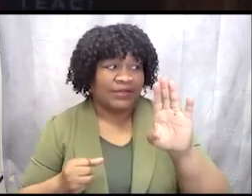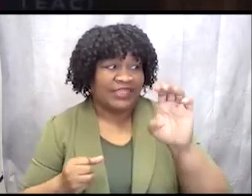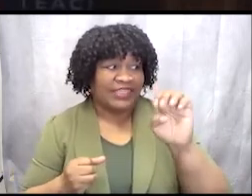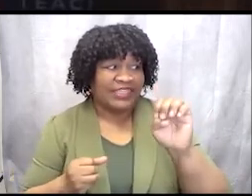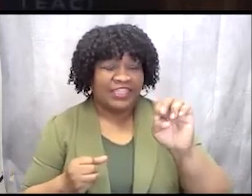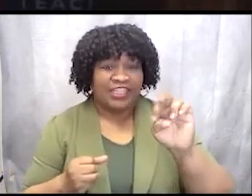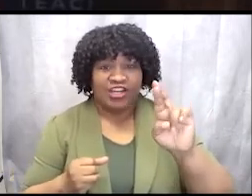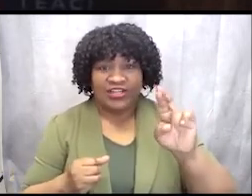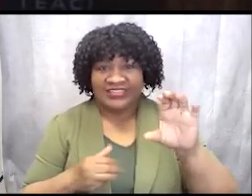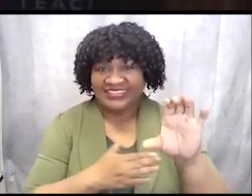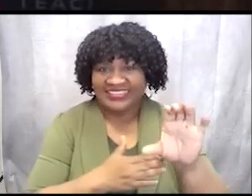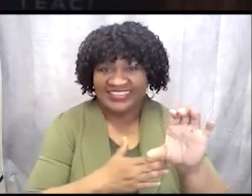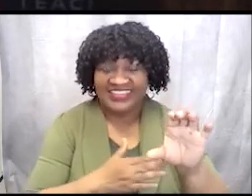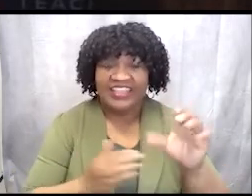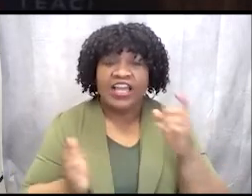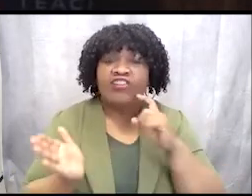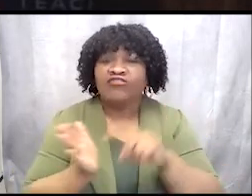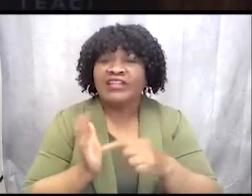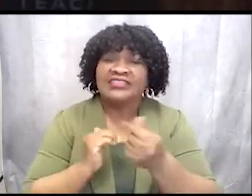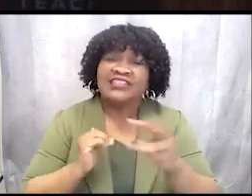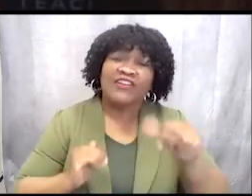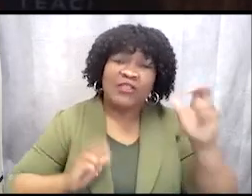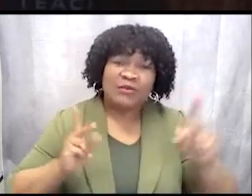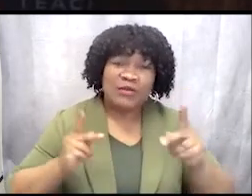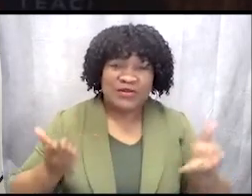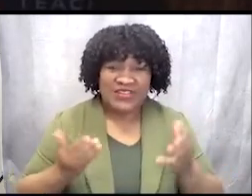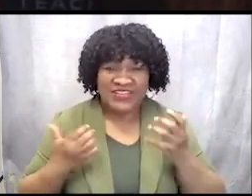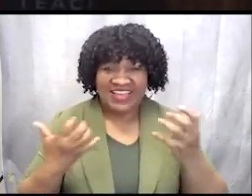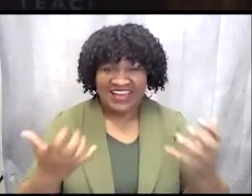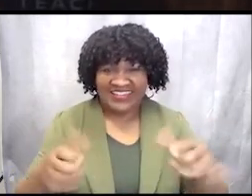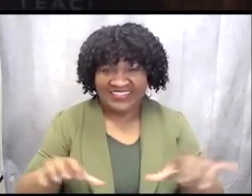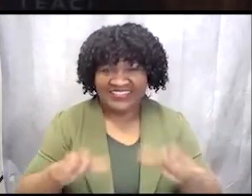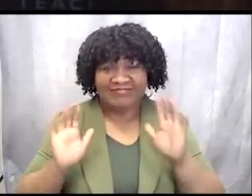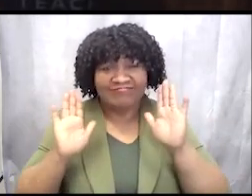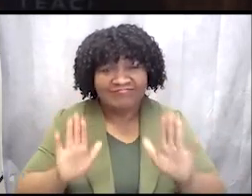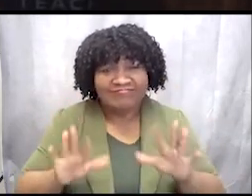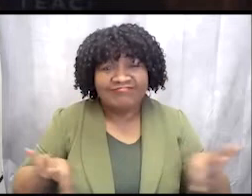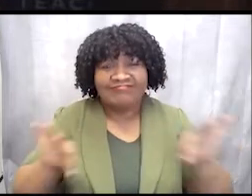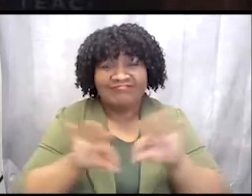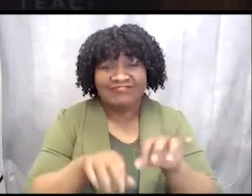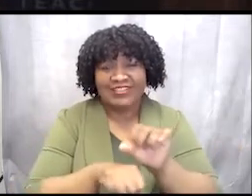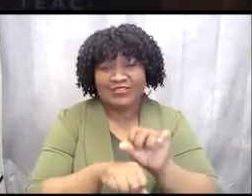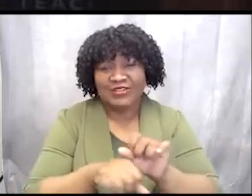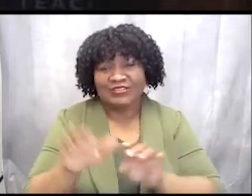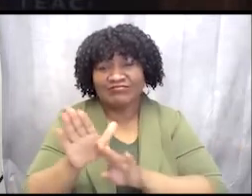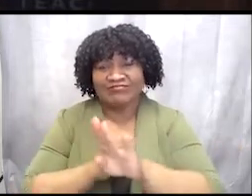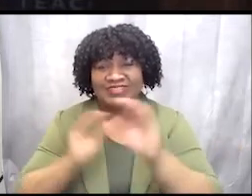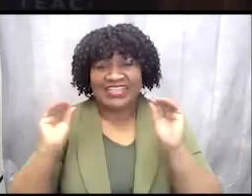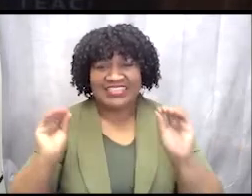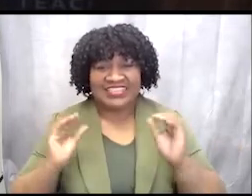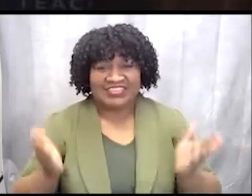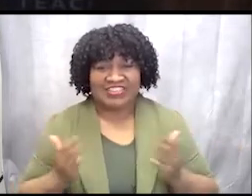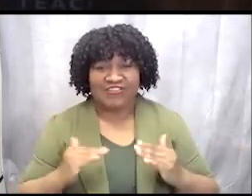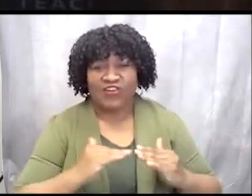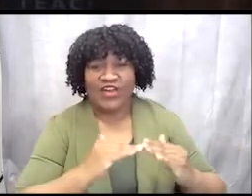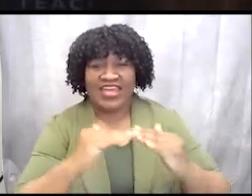And I want to recognize several other faculty members in our audience who are doing critical work to advance educational equity.